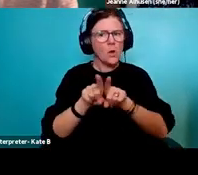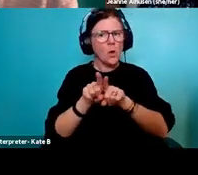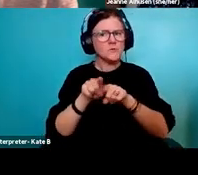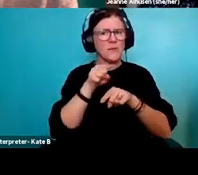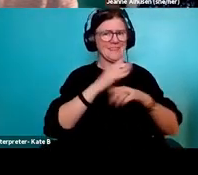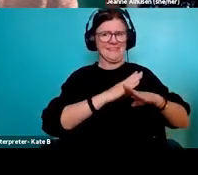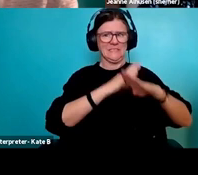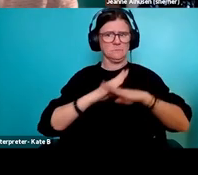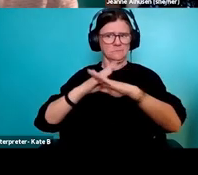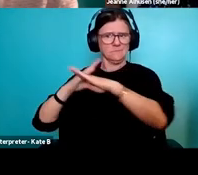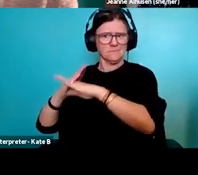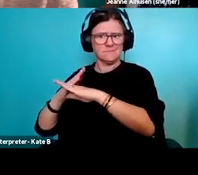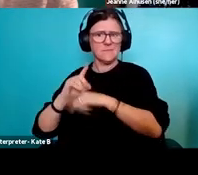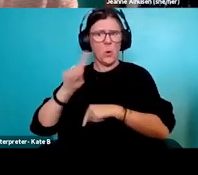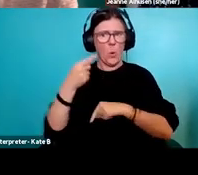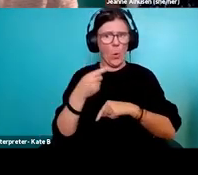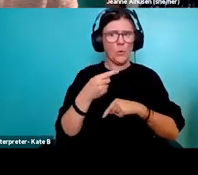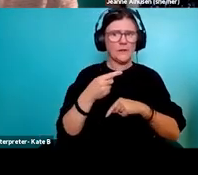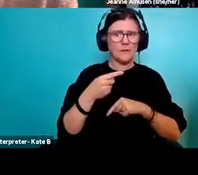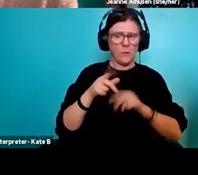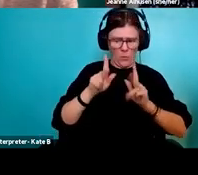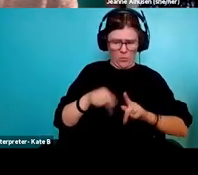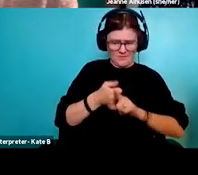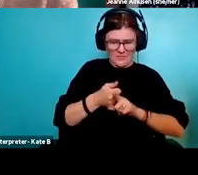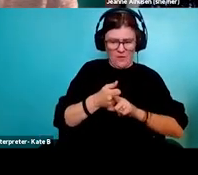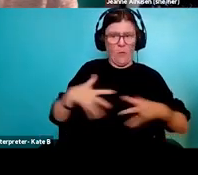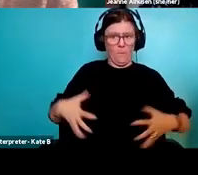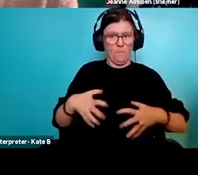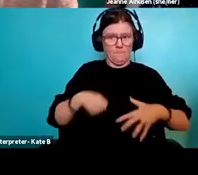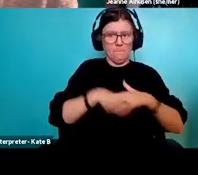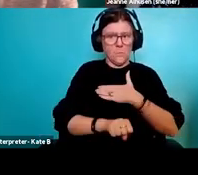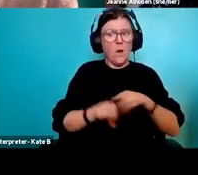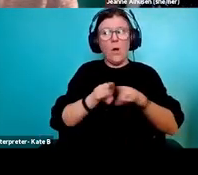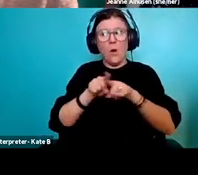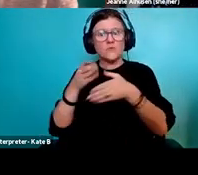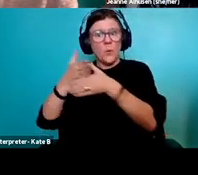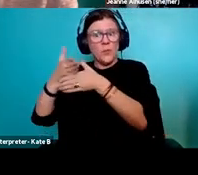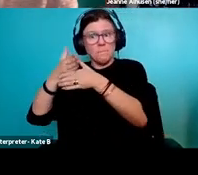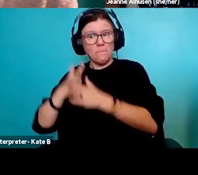are not limited to the birthing person. Rather we hear from birthing partners as well, from